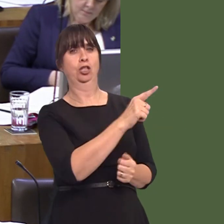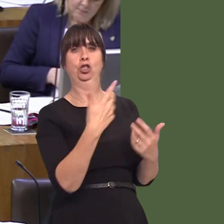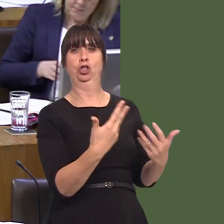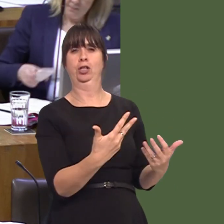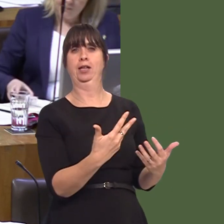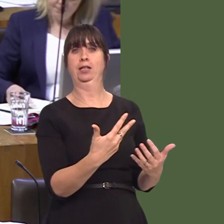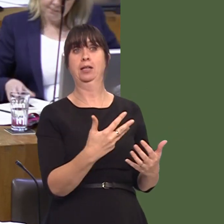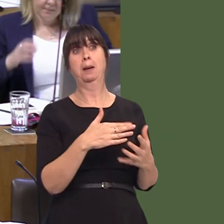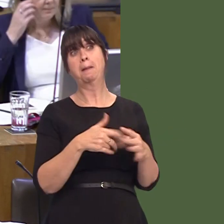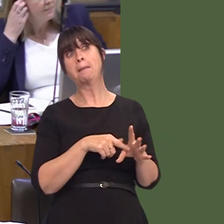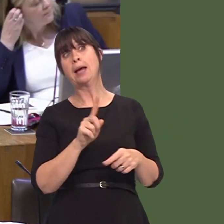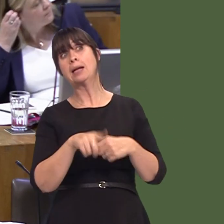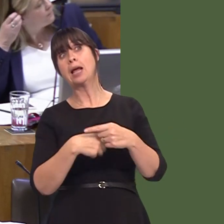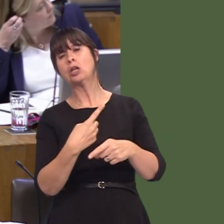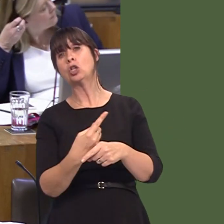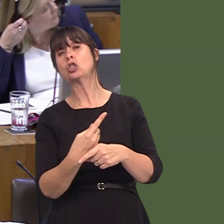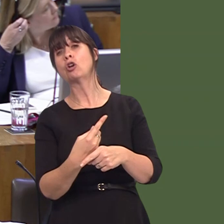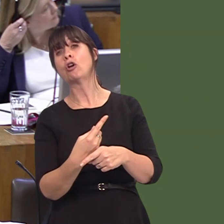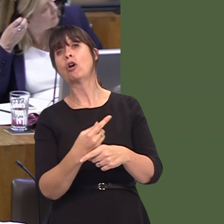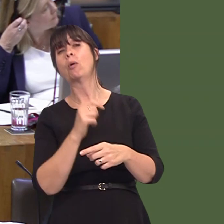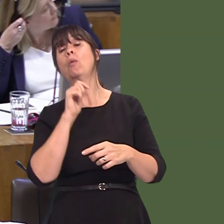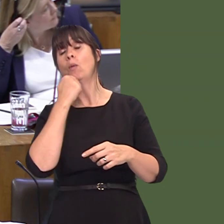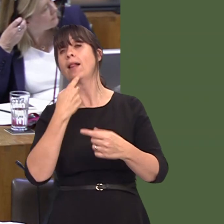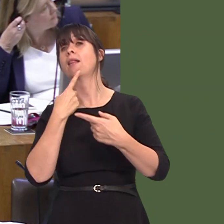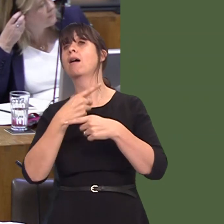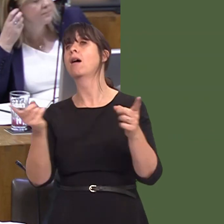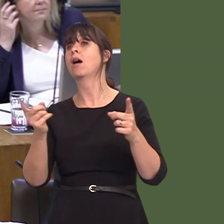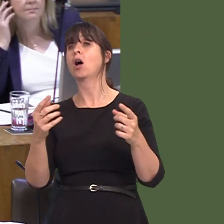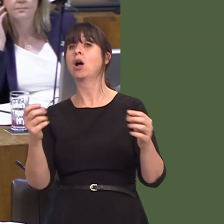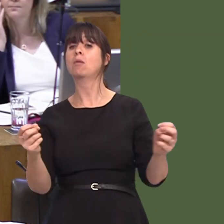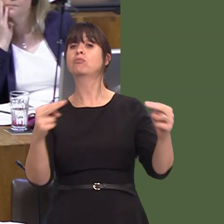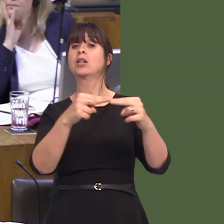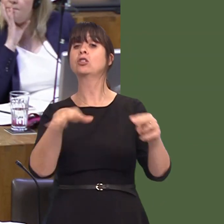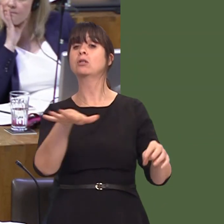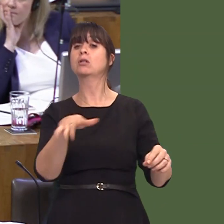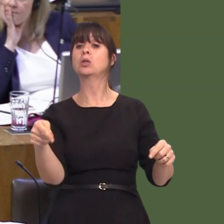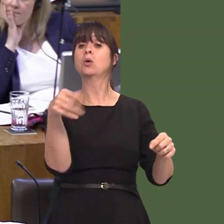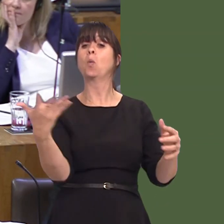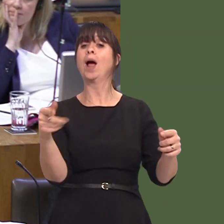By May of next year, of course, we will announce the route that we wish to take so that the